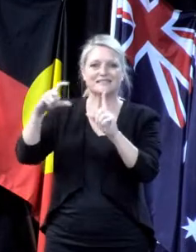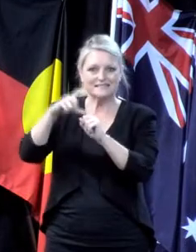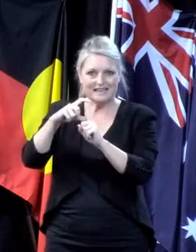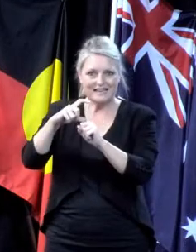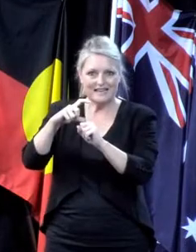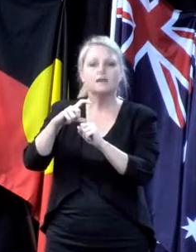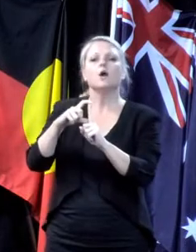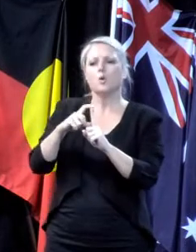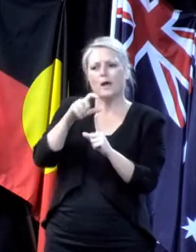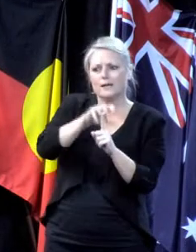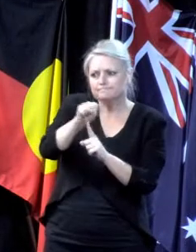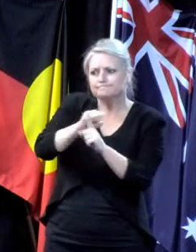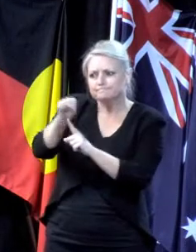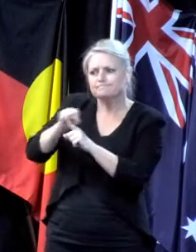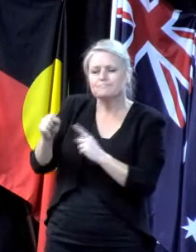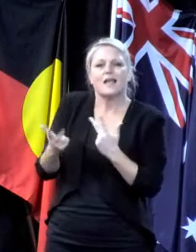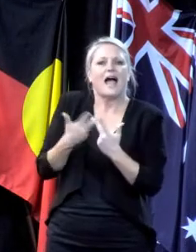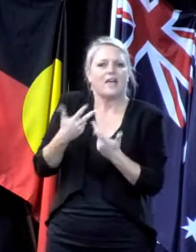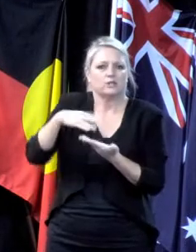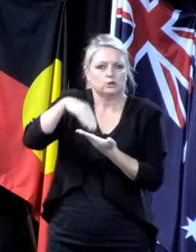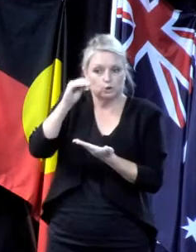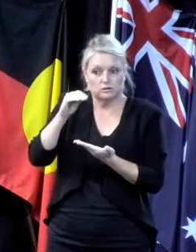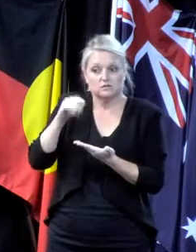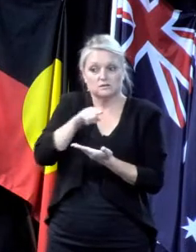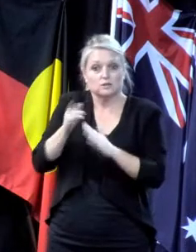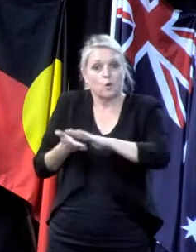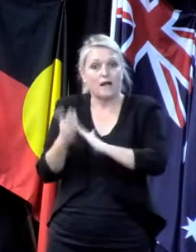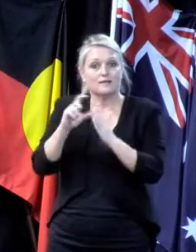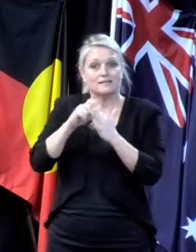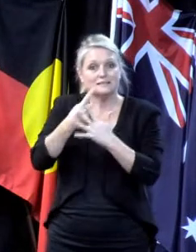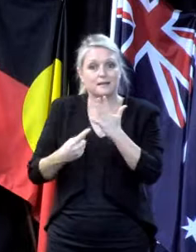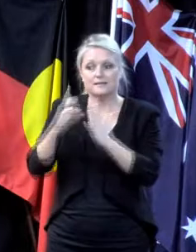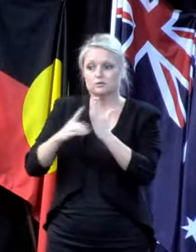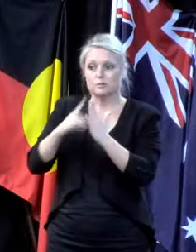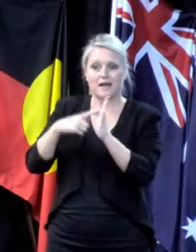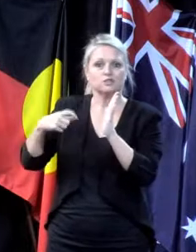and we record those. So at my level, I don’t know